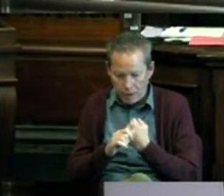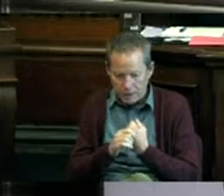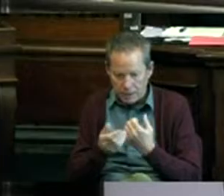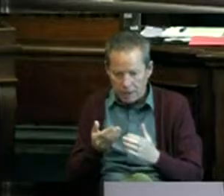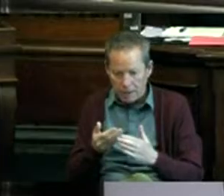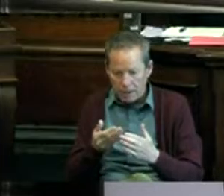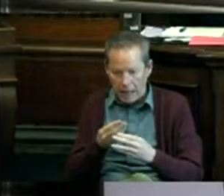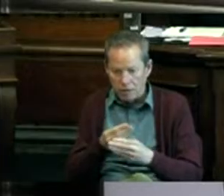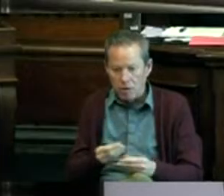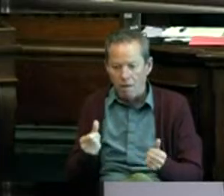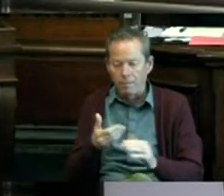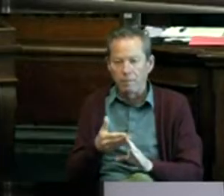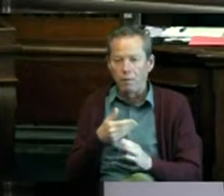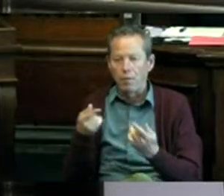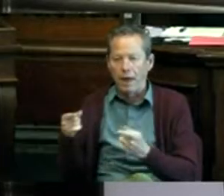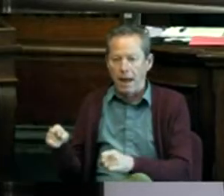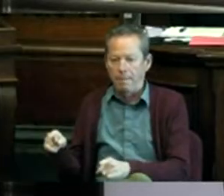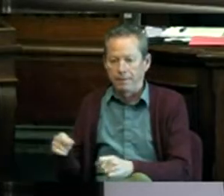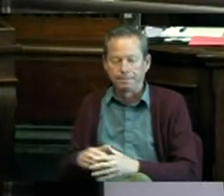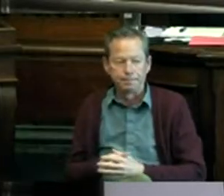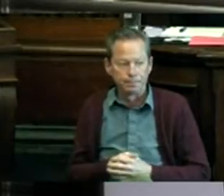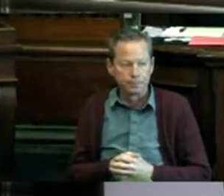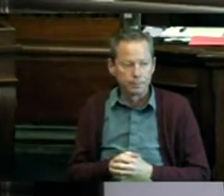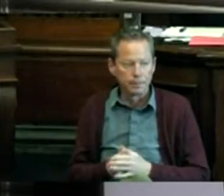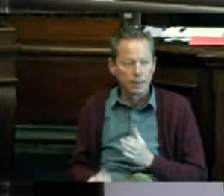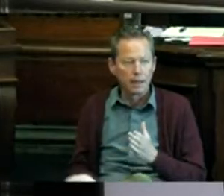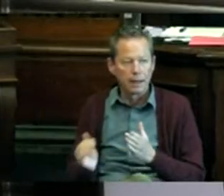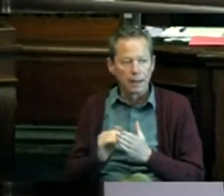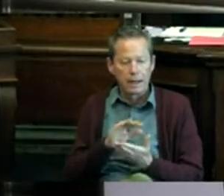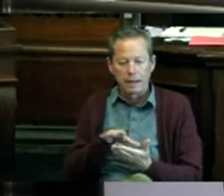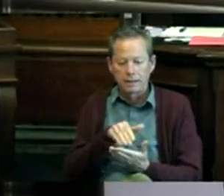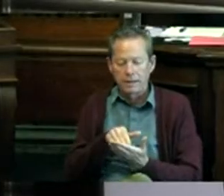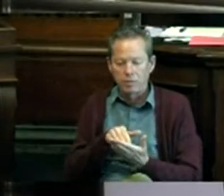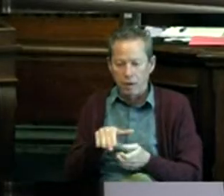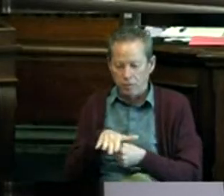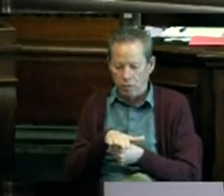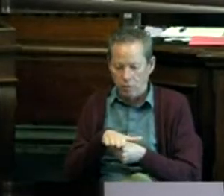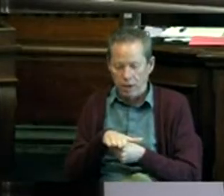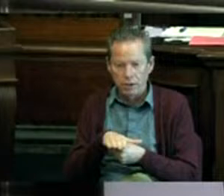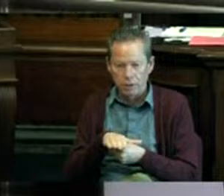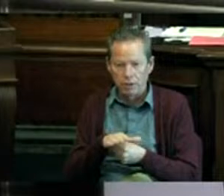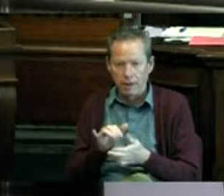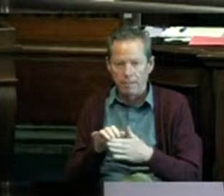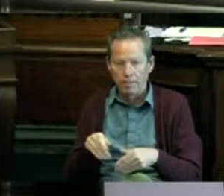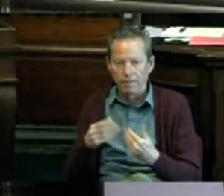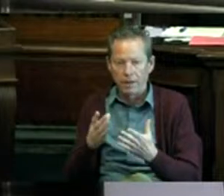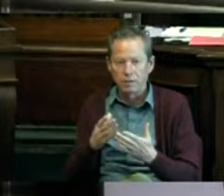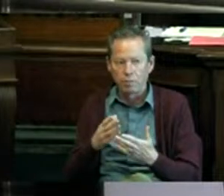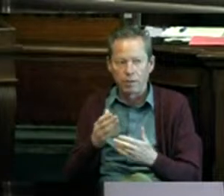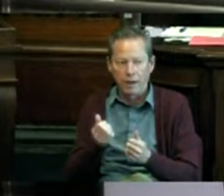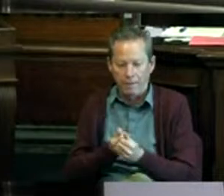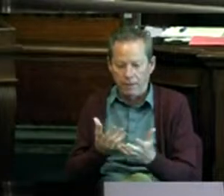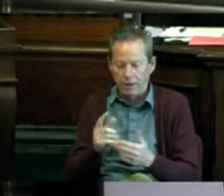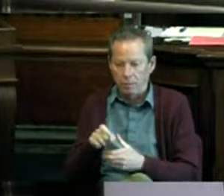helps us identify risks before they occur, and being able to